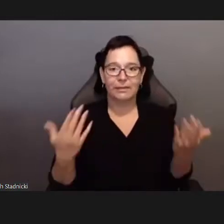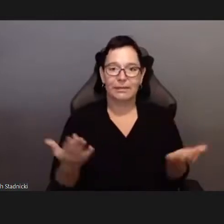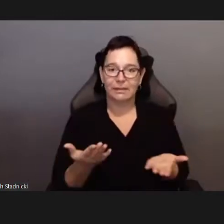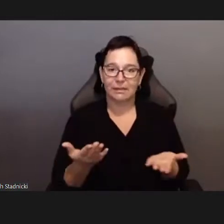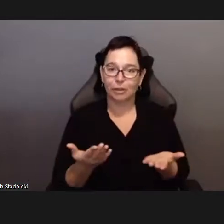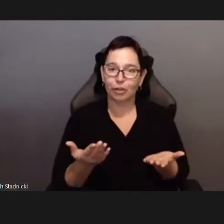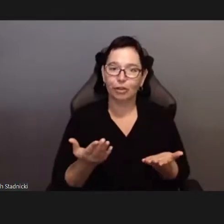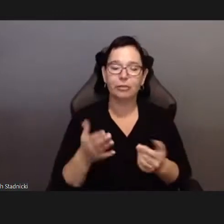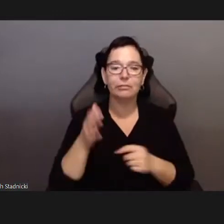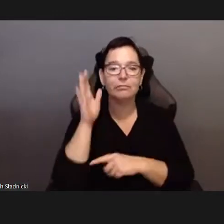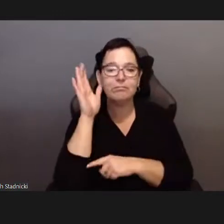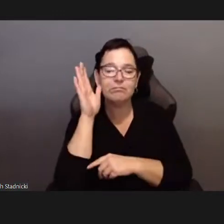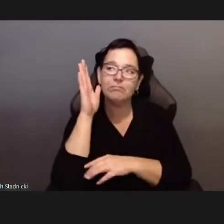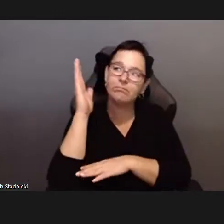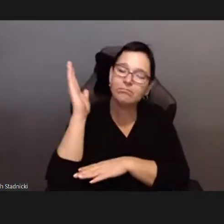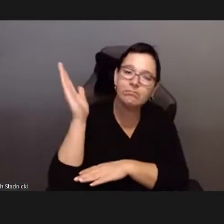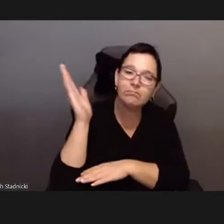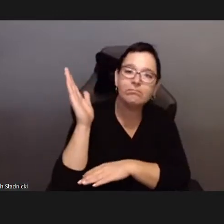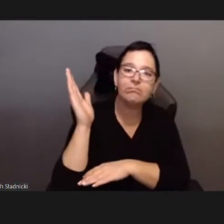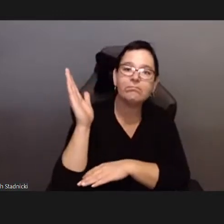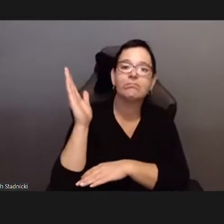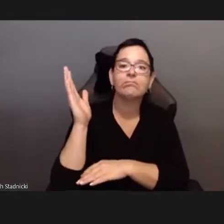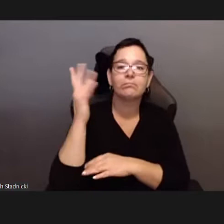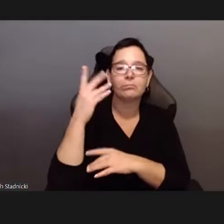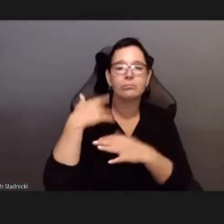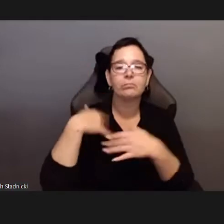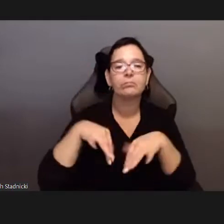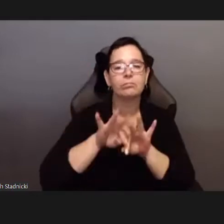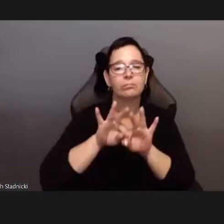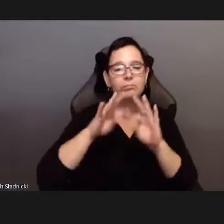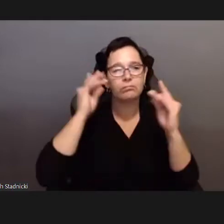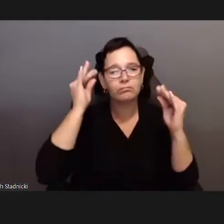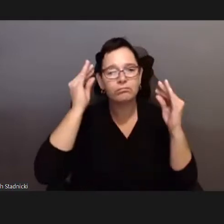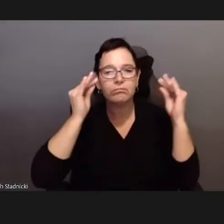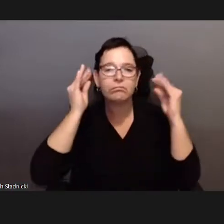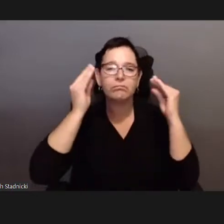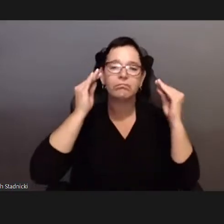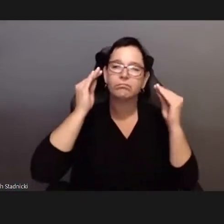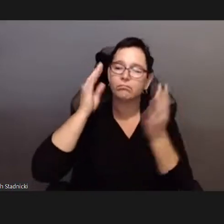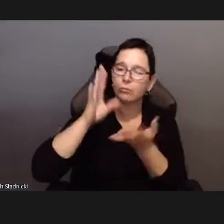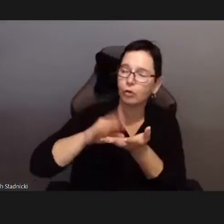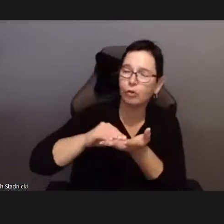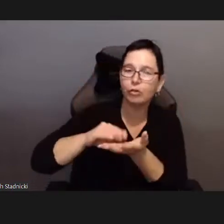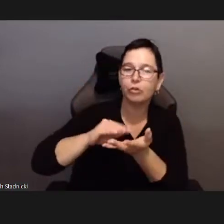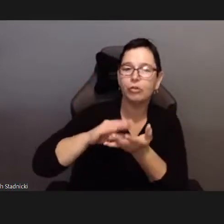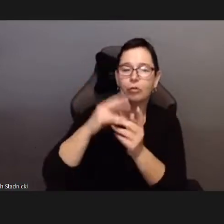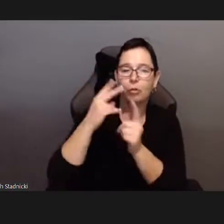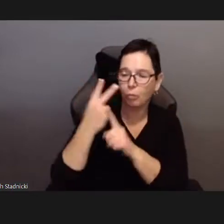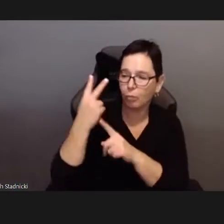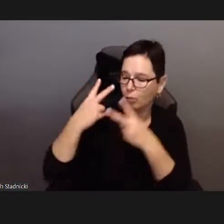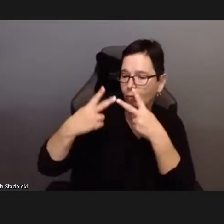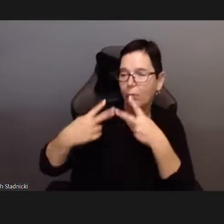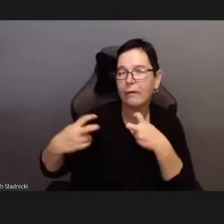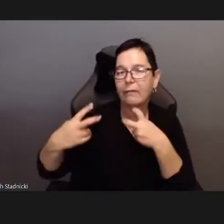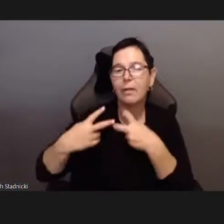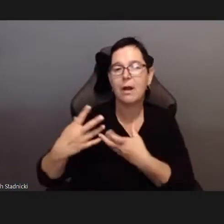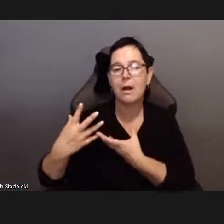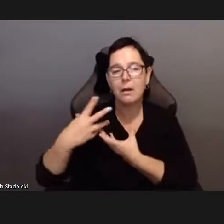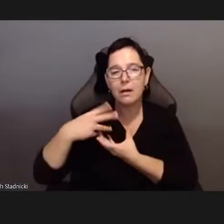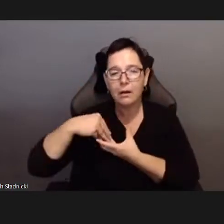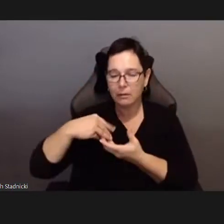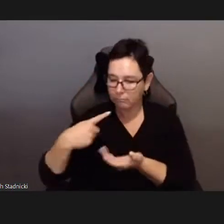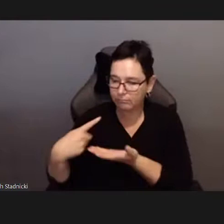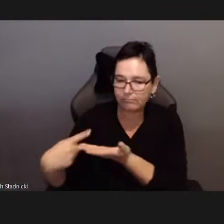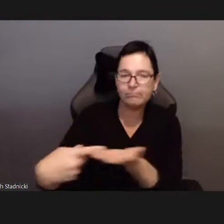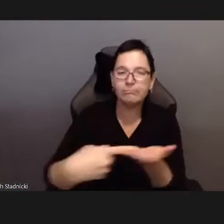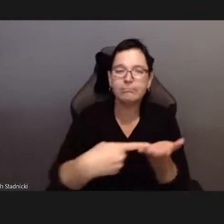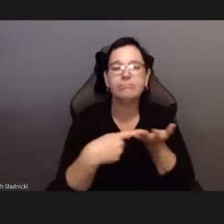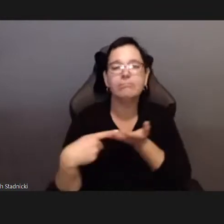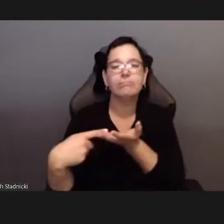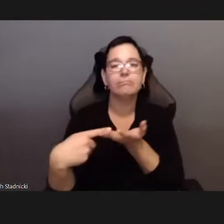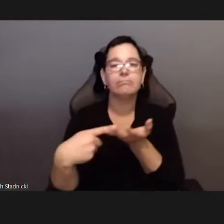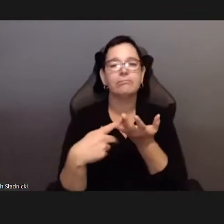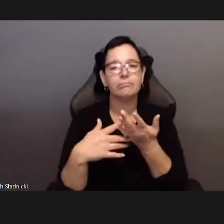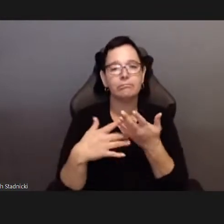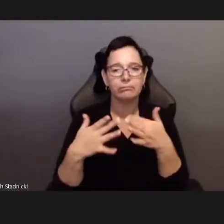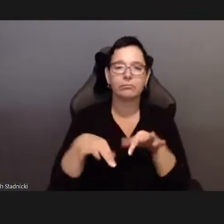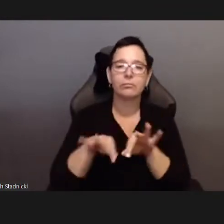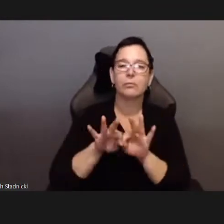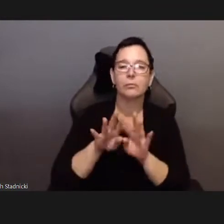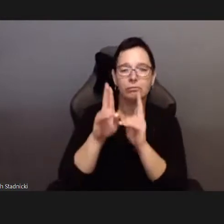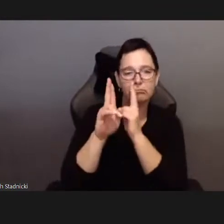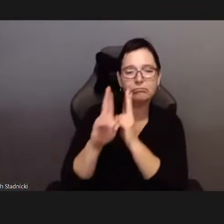I’ll begin with a land acknowledgement.